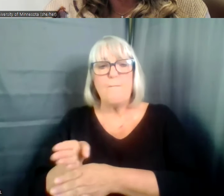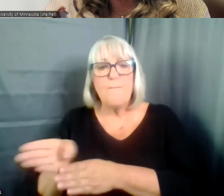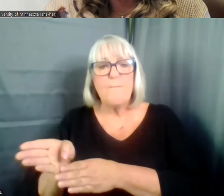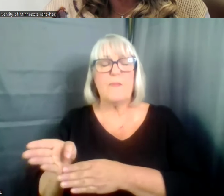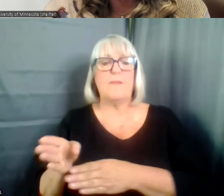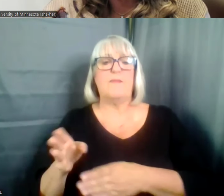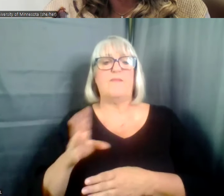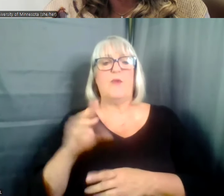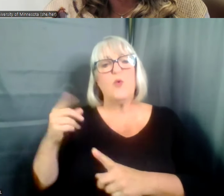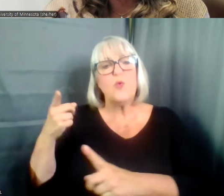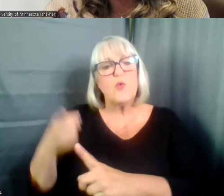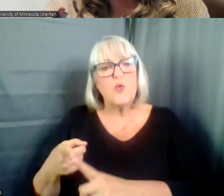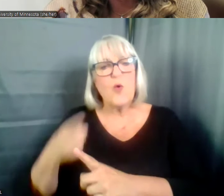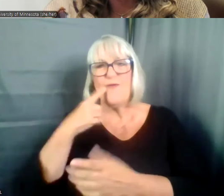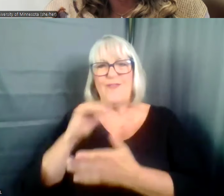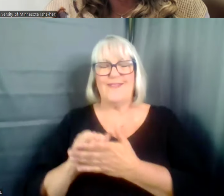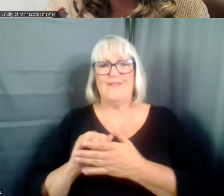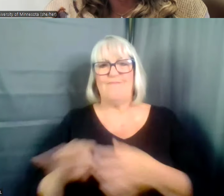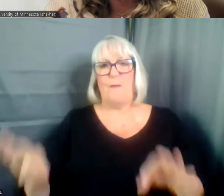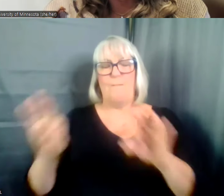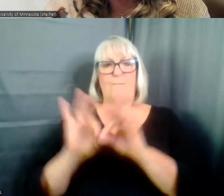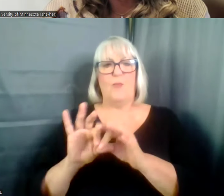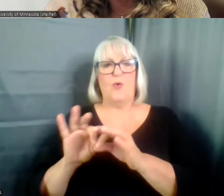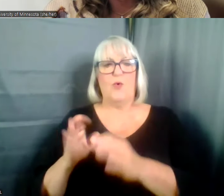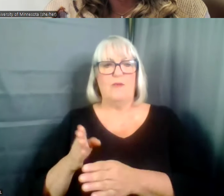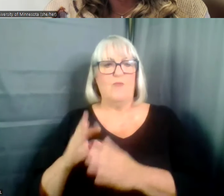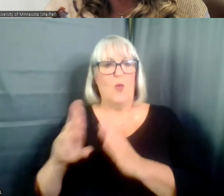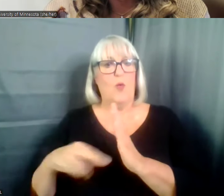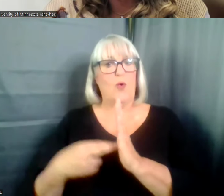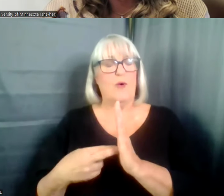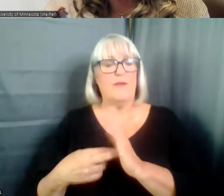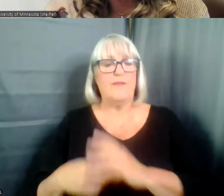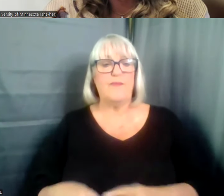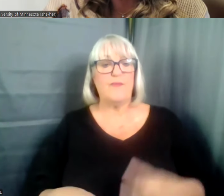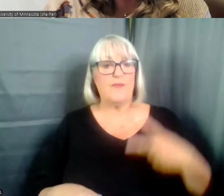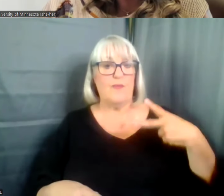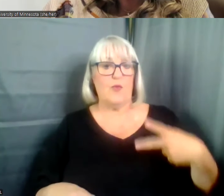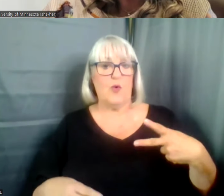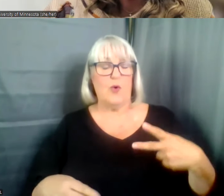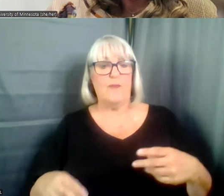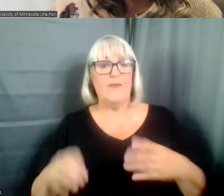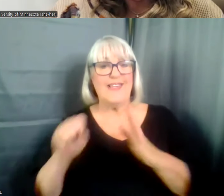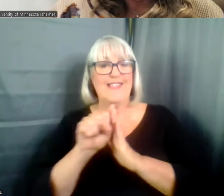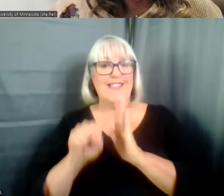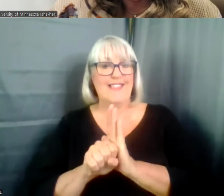critical direct care roles? Yeah, so the two relevant state strategies that we have in our policy guide